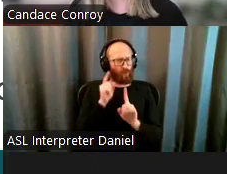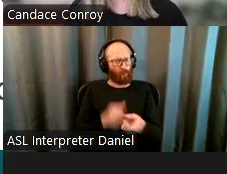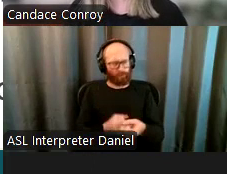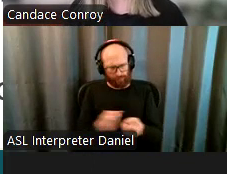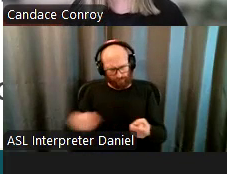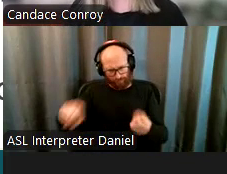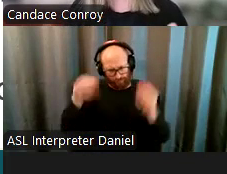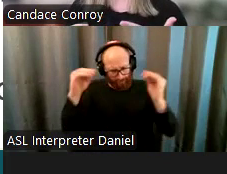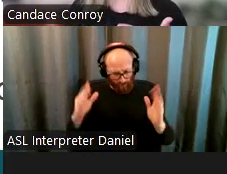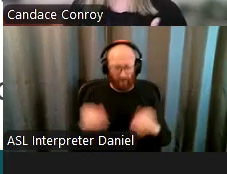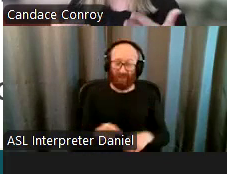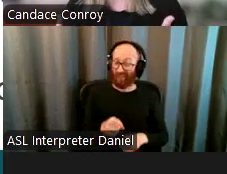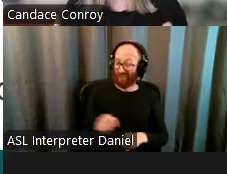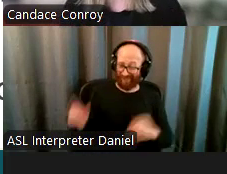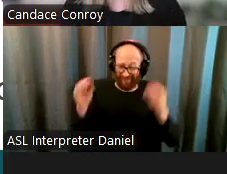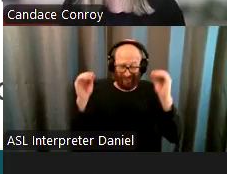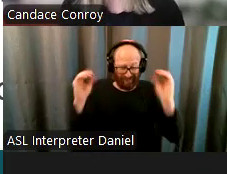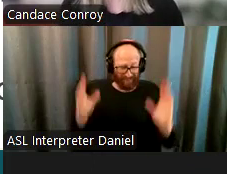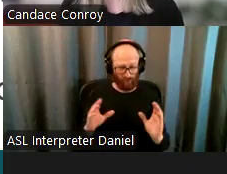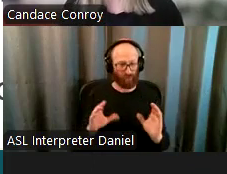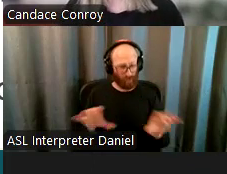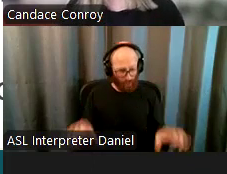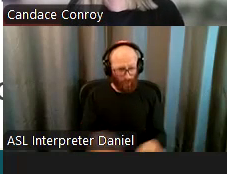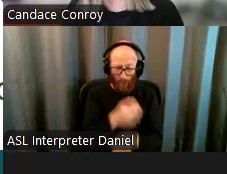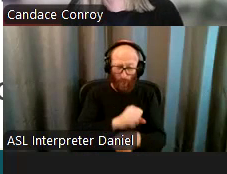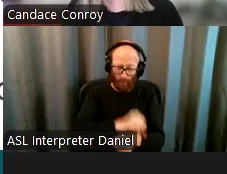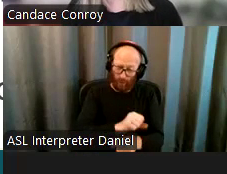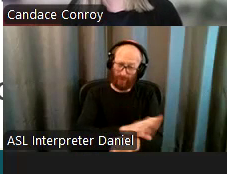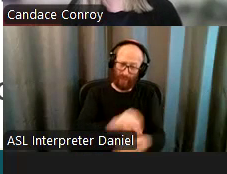the hard work of work of being you know, in the classroom and providing them with